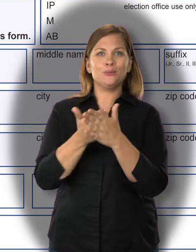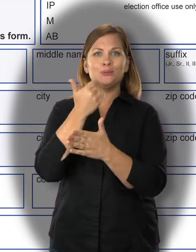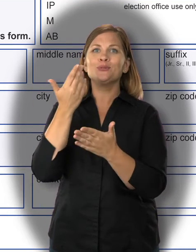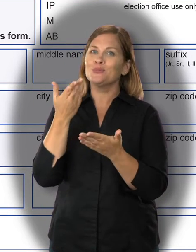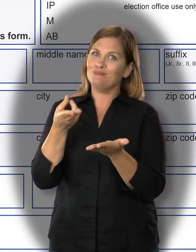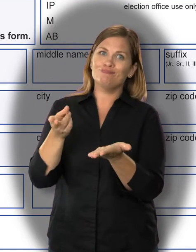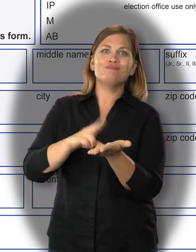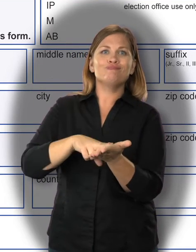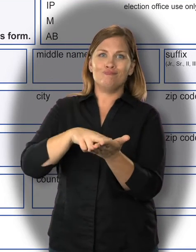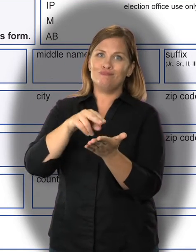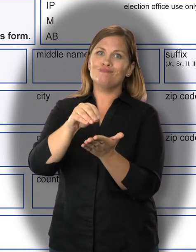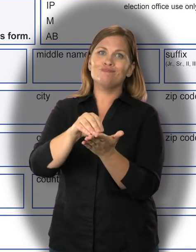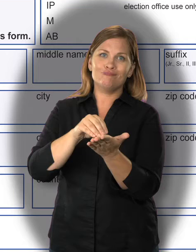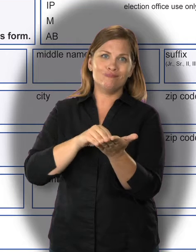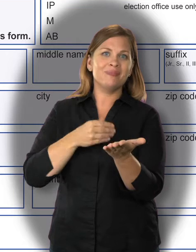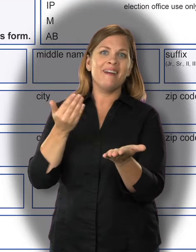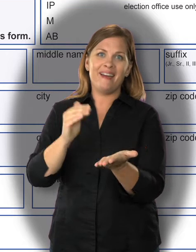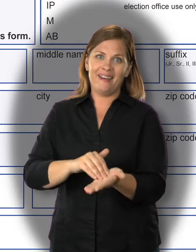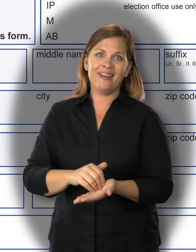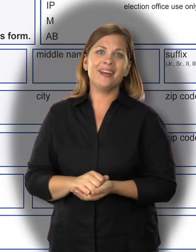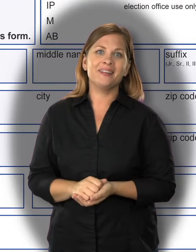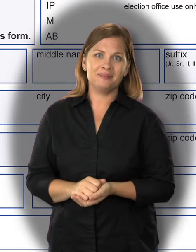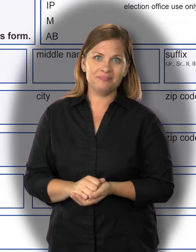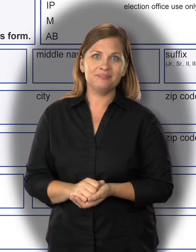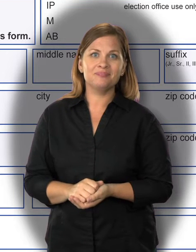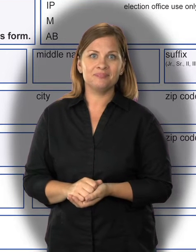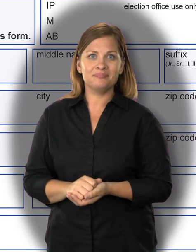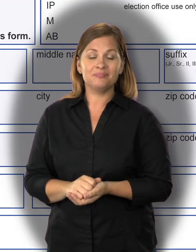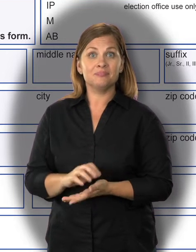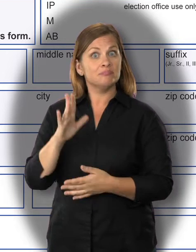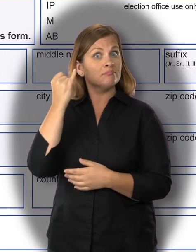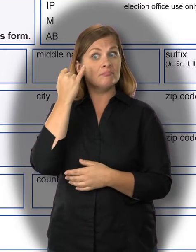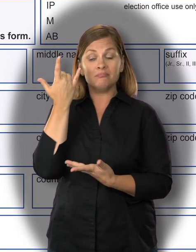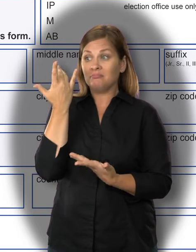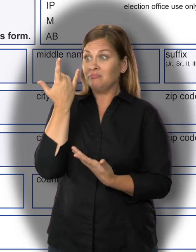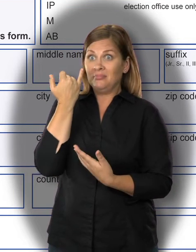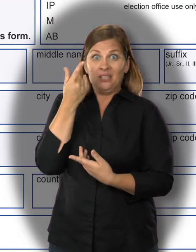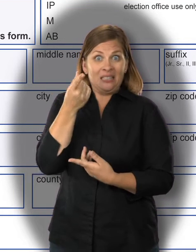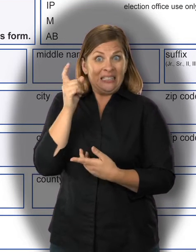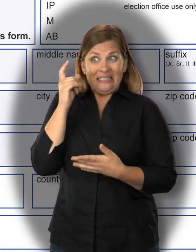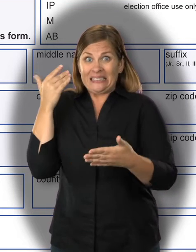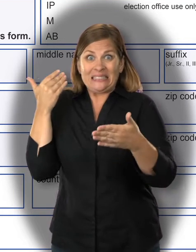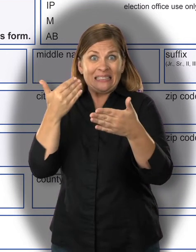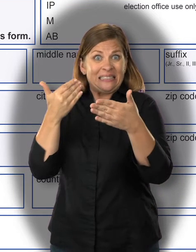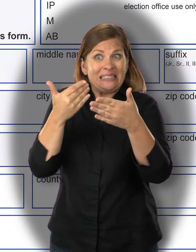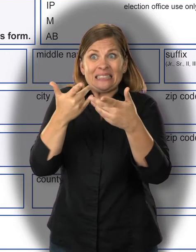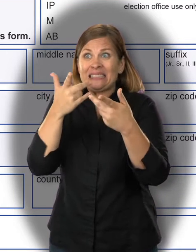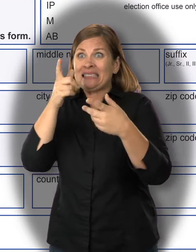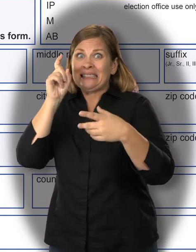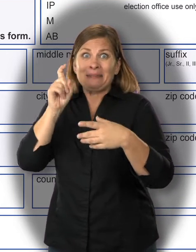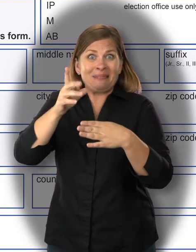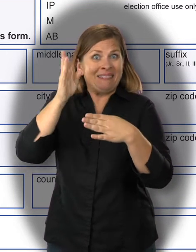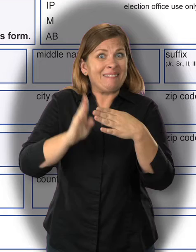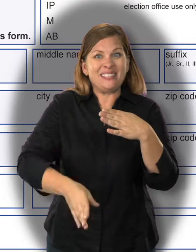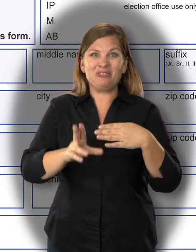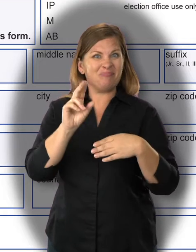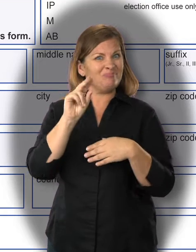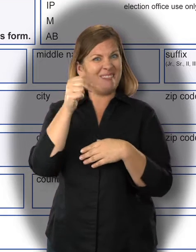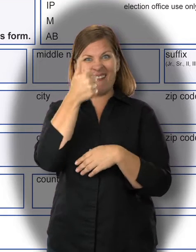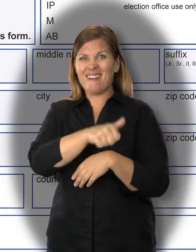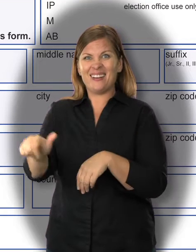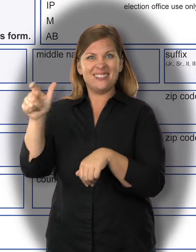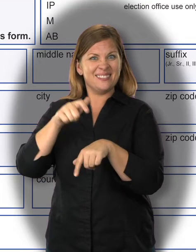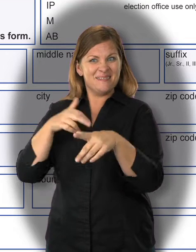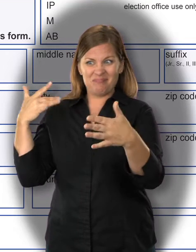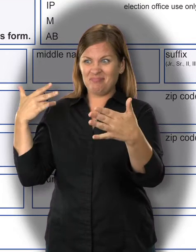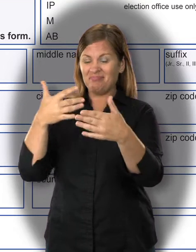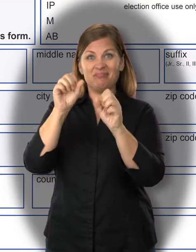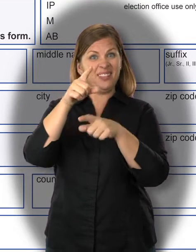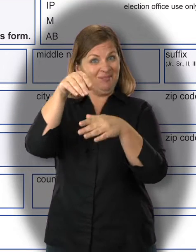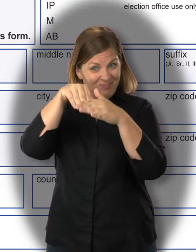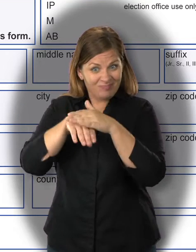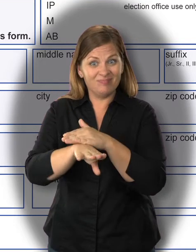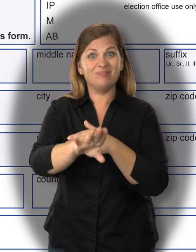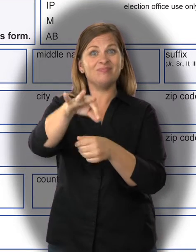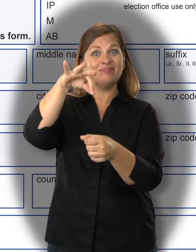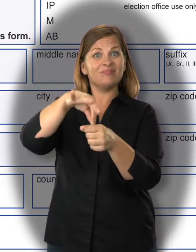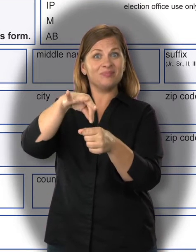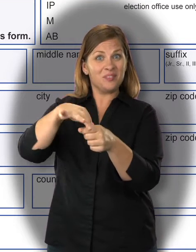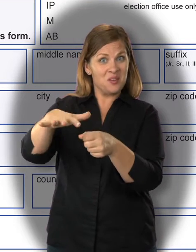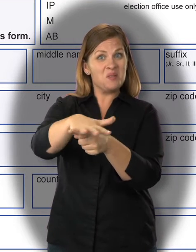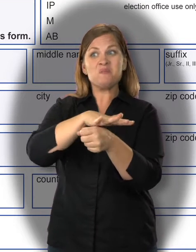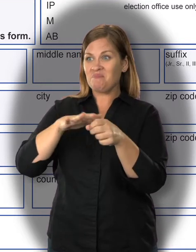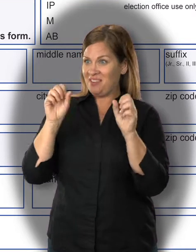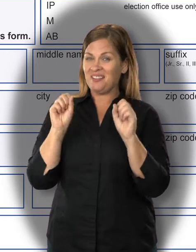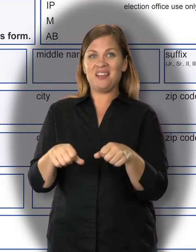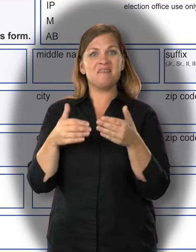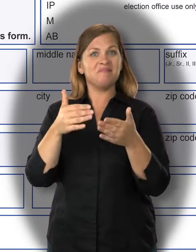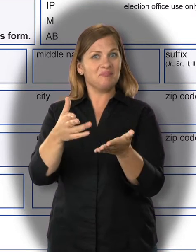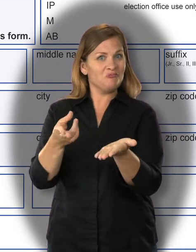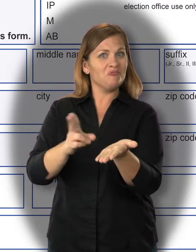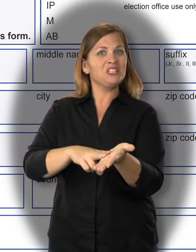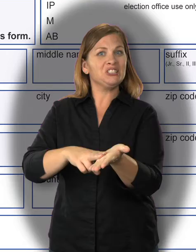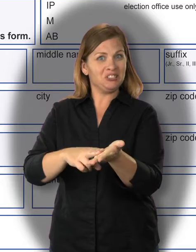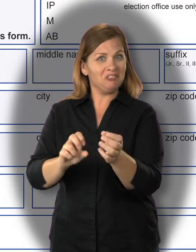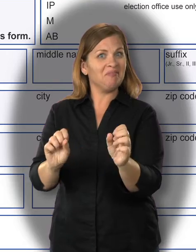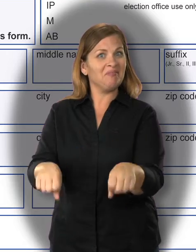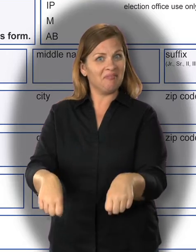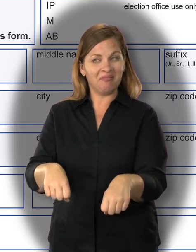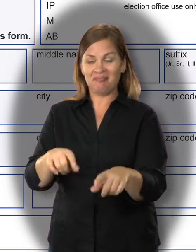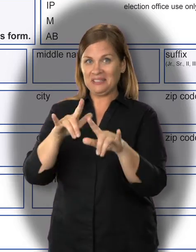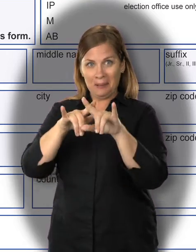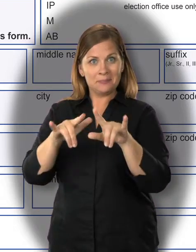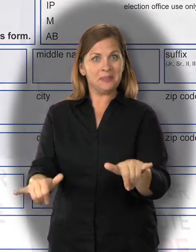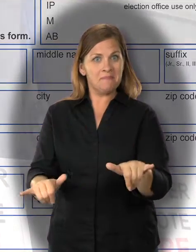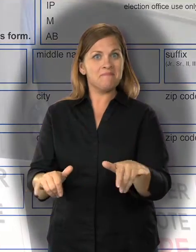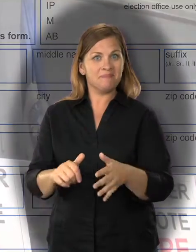even if it's just from one apartment to another in the same building.